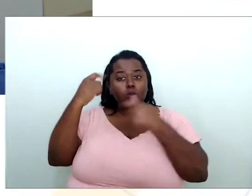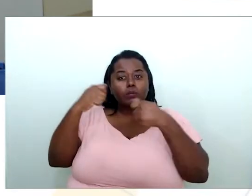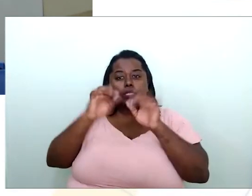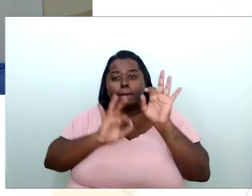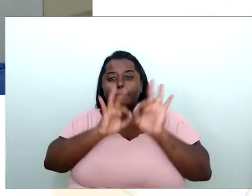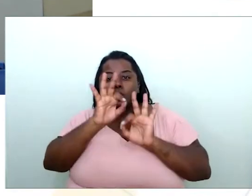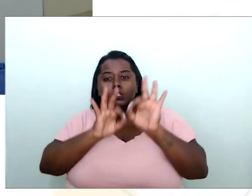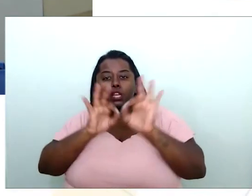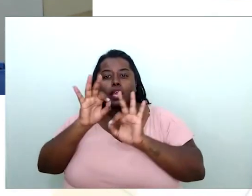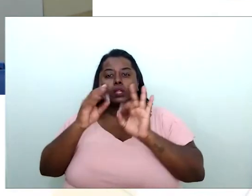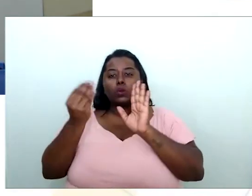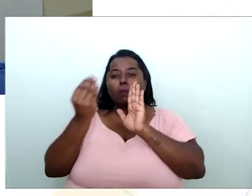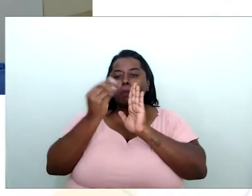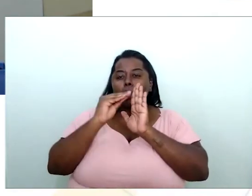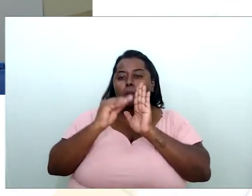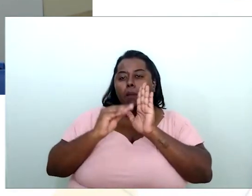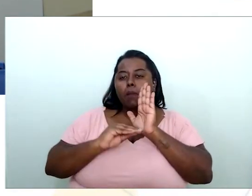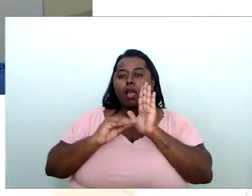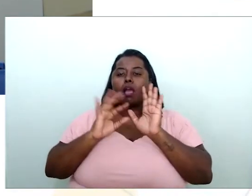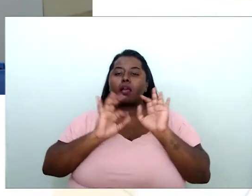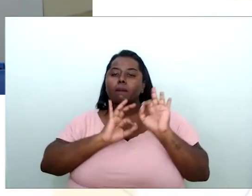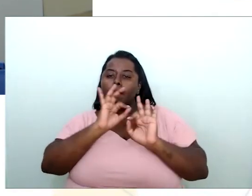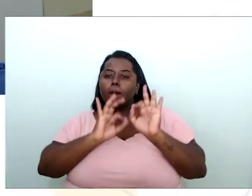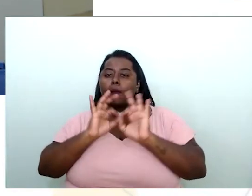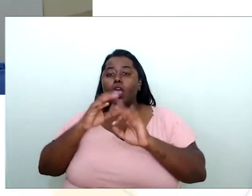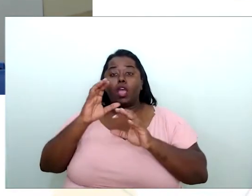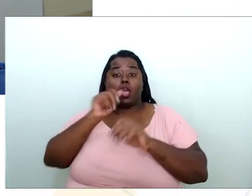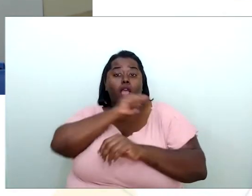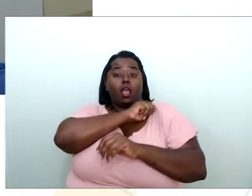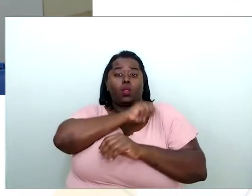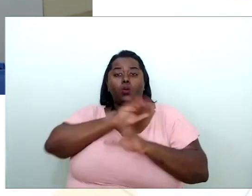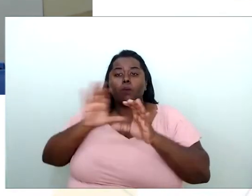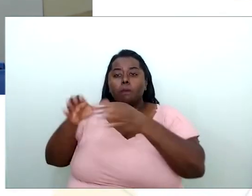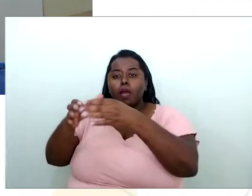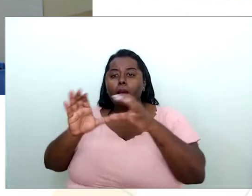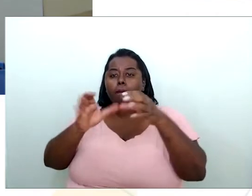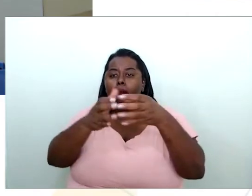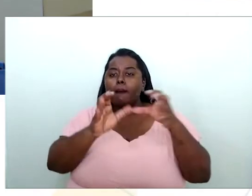project you design a problem you organize students into groups and then